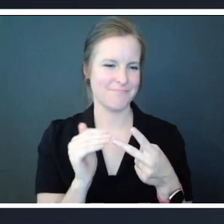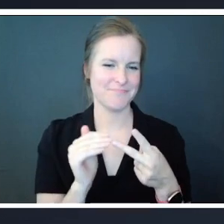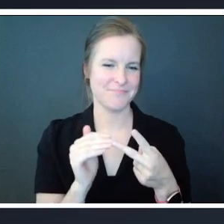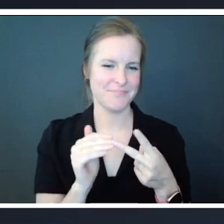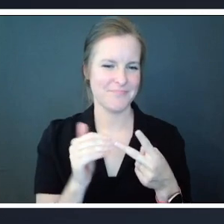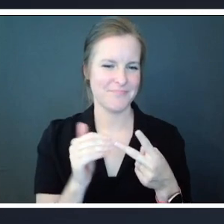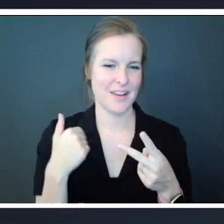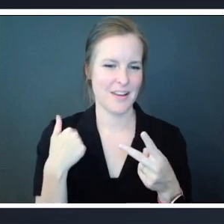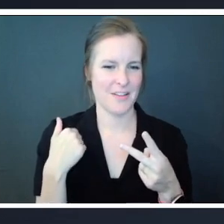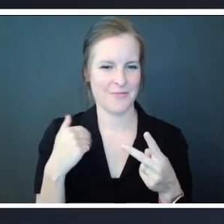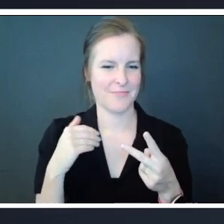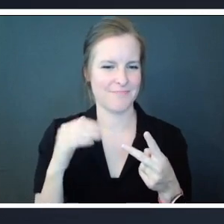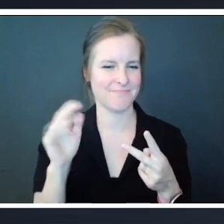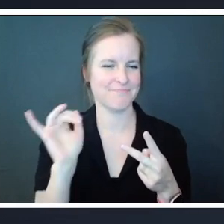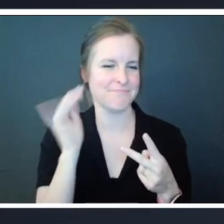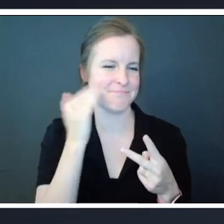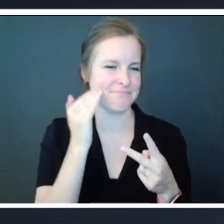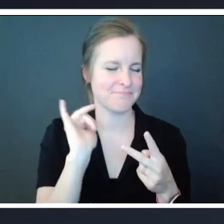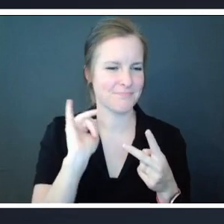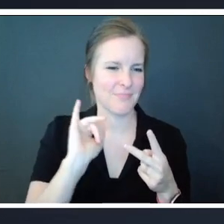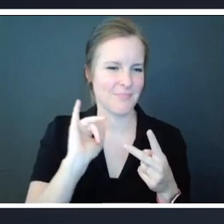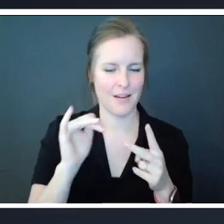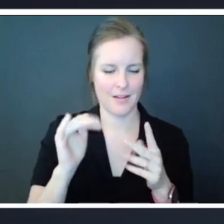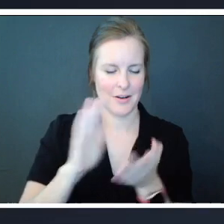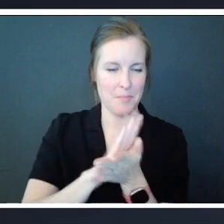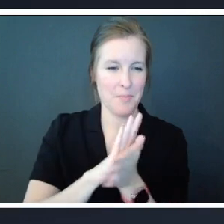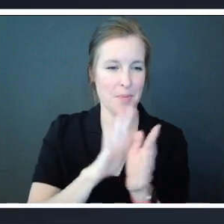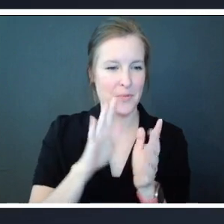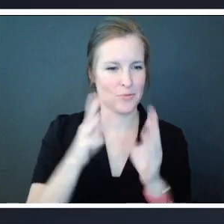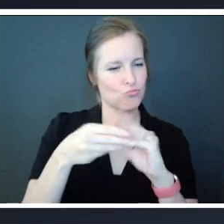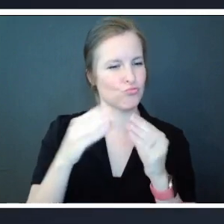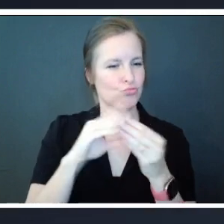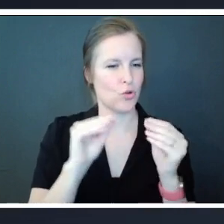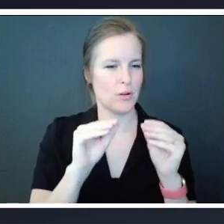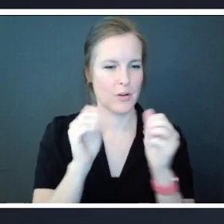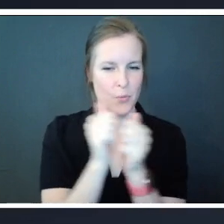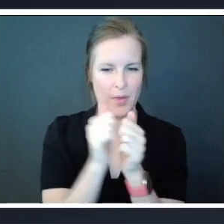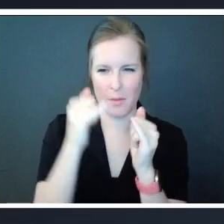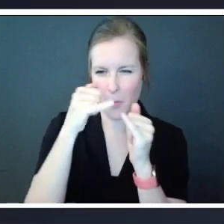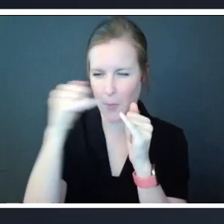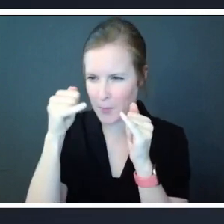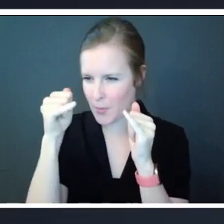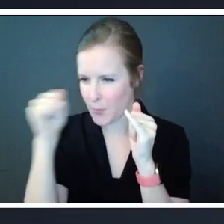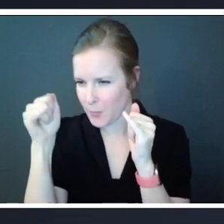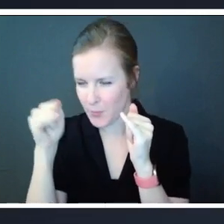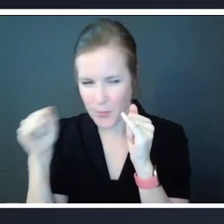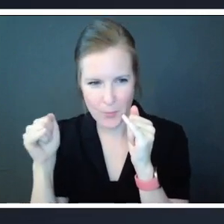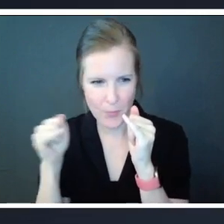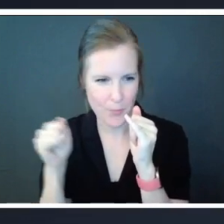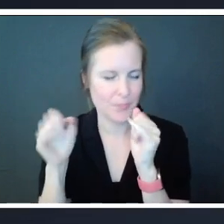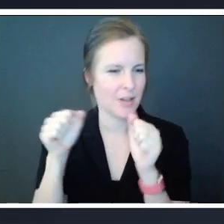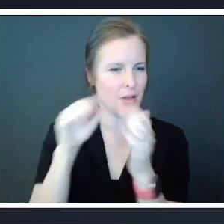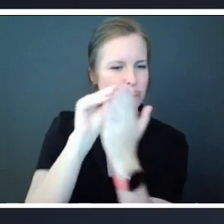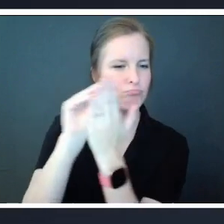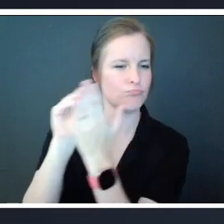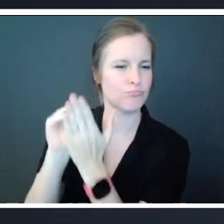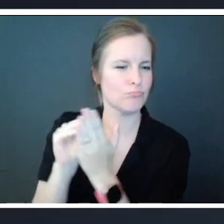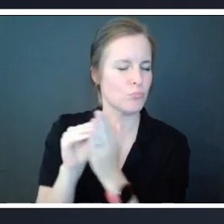the sentences on how they're helping amphibian or whatever the prompt is for that activity sheet.